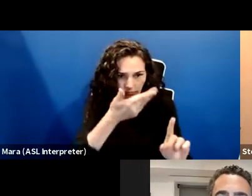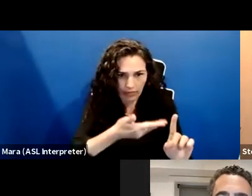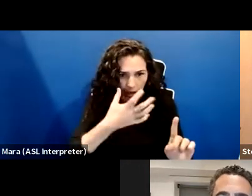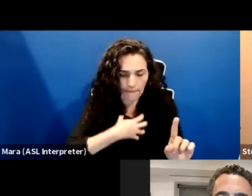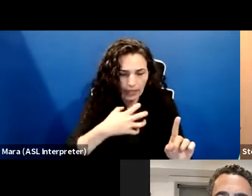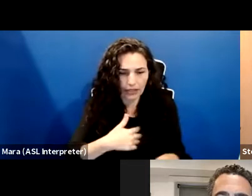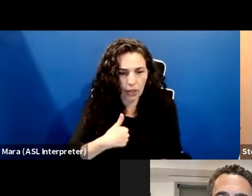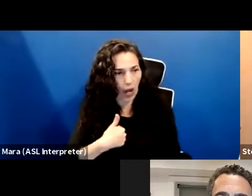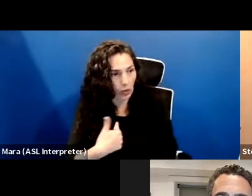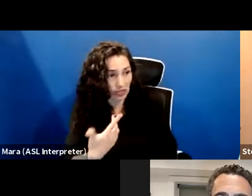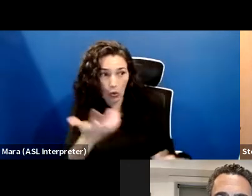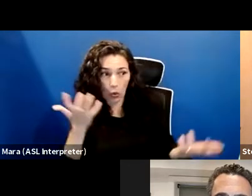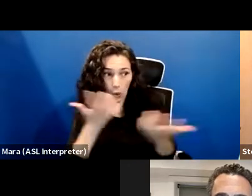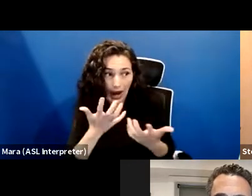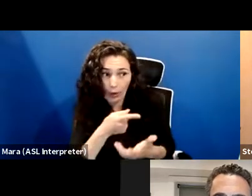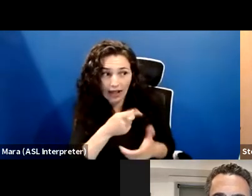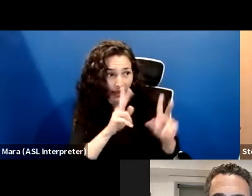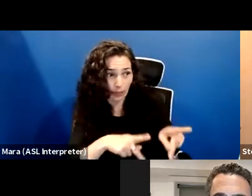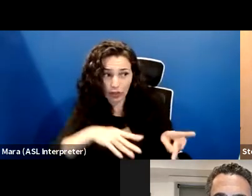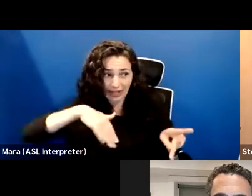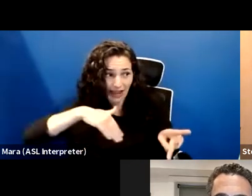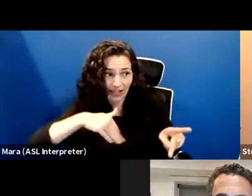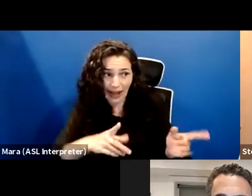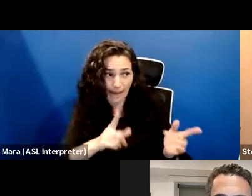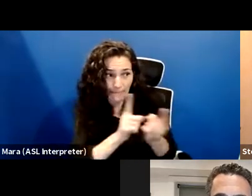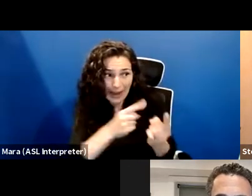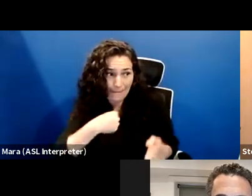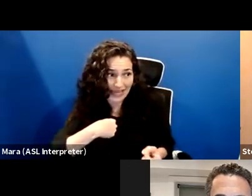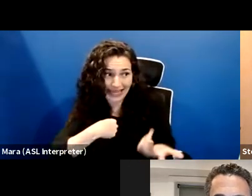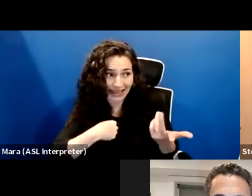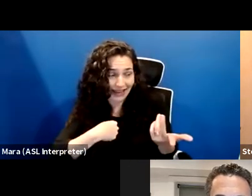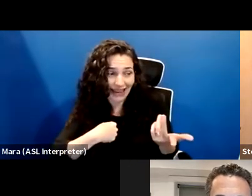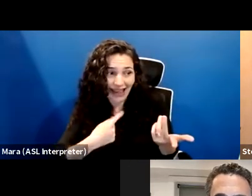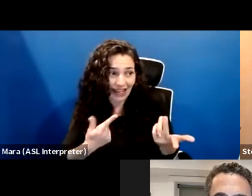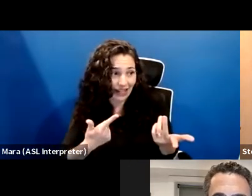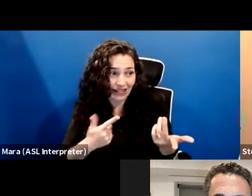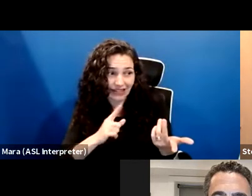They hadn't met the doctor yet. And it was challenging because we only have a few minutes to really obtain consent.